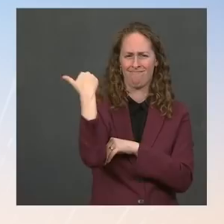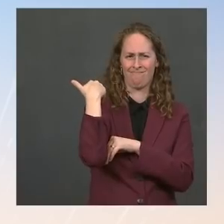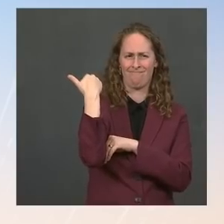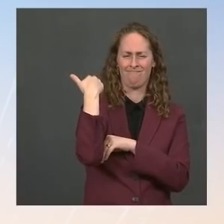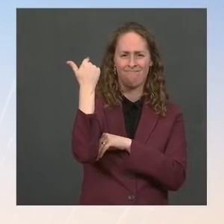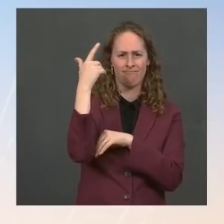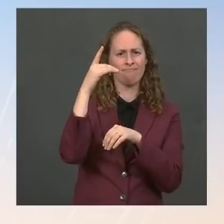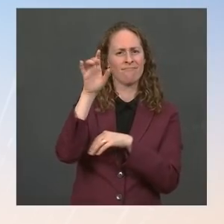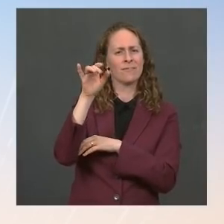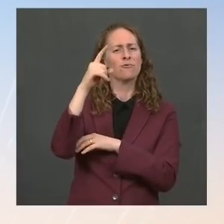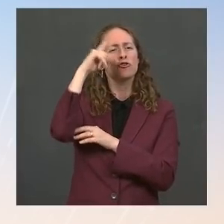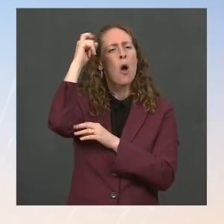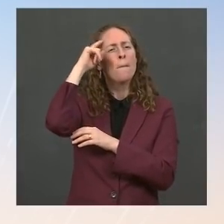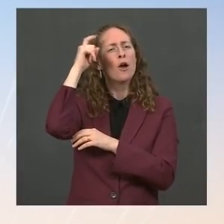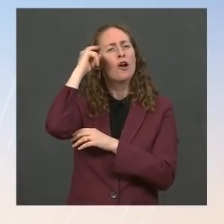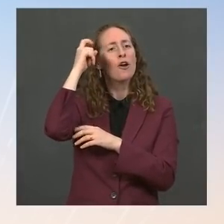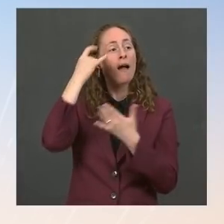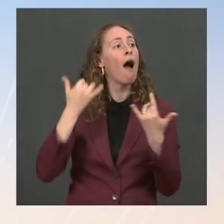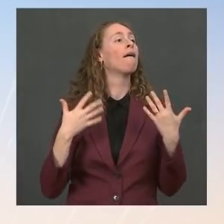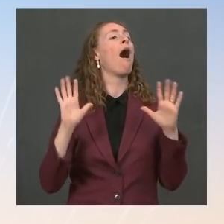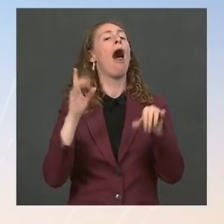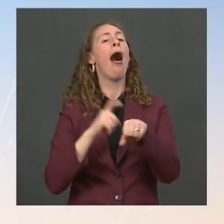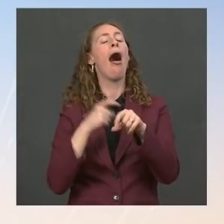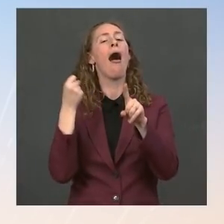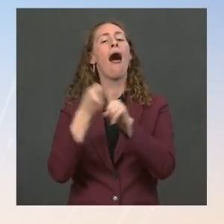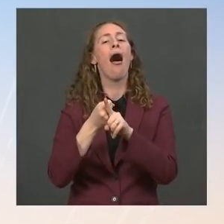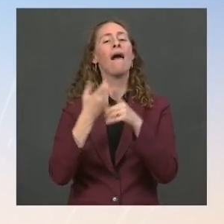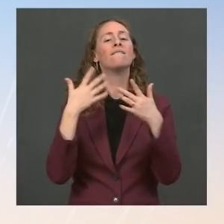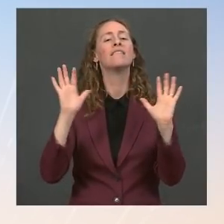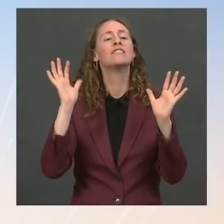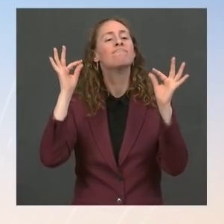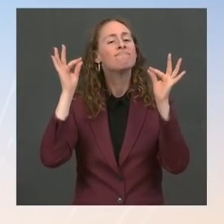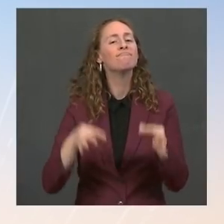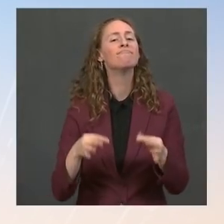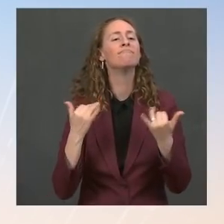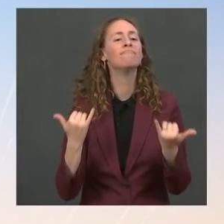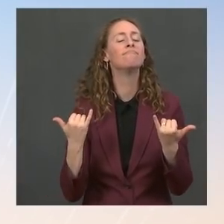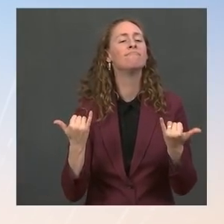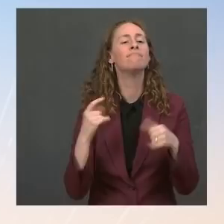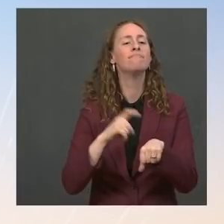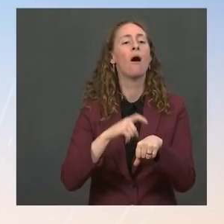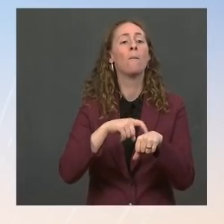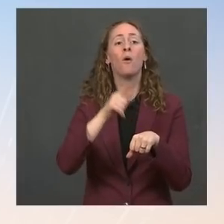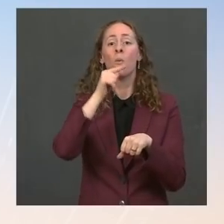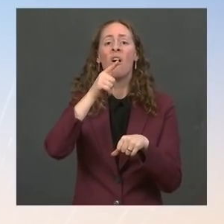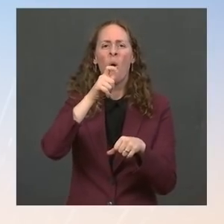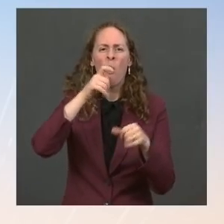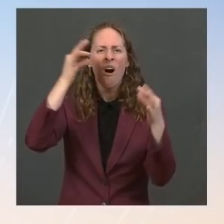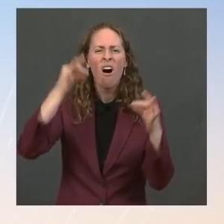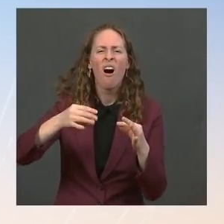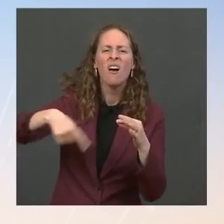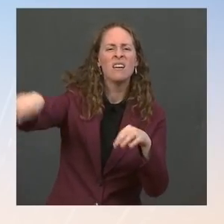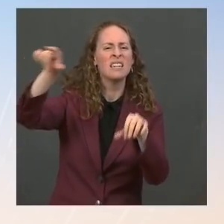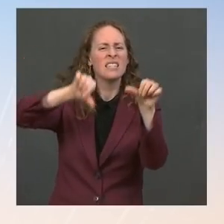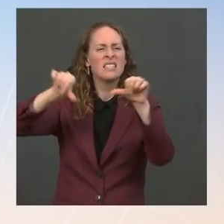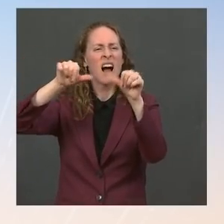We want to make the information available to the public. We're basing it on science and when the process concluded, and here we are today.